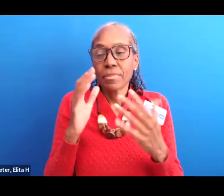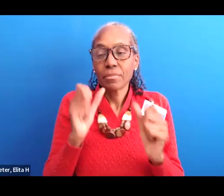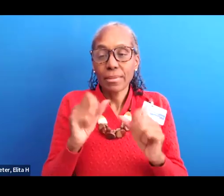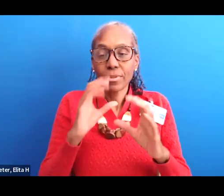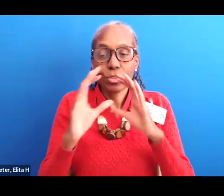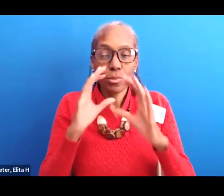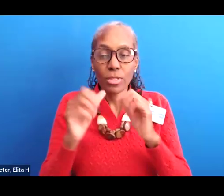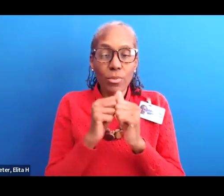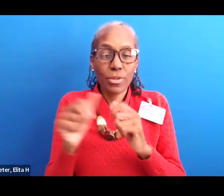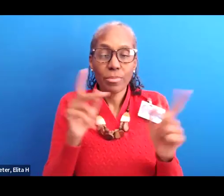with people as you need to.